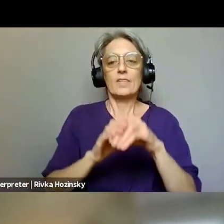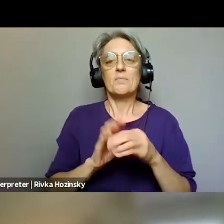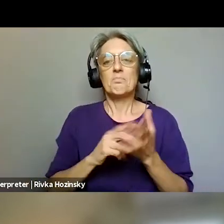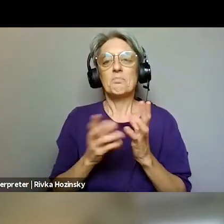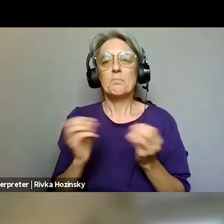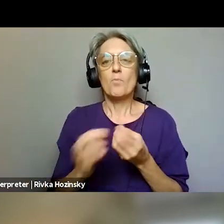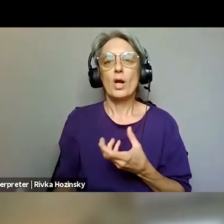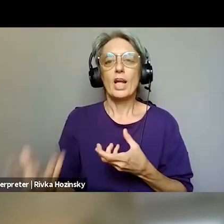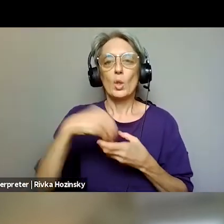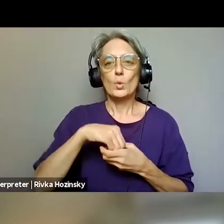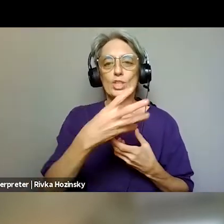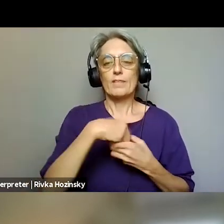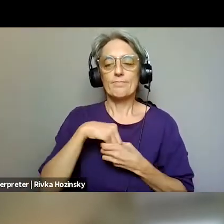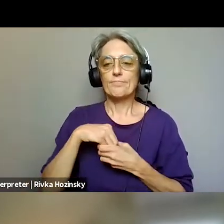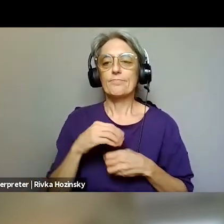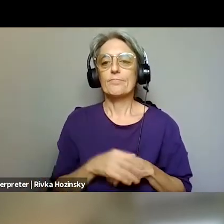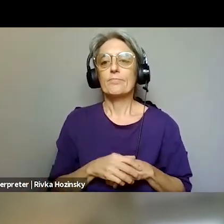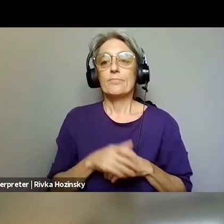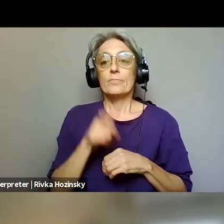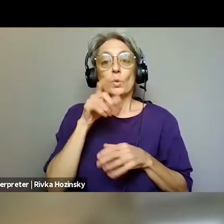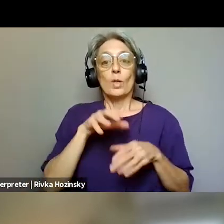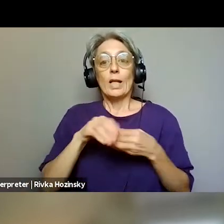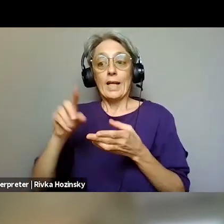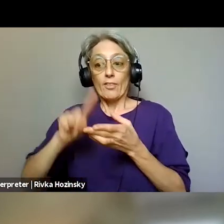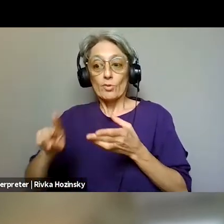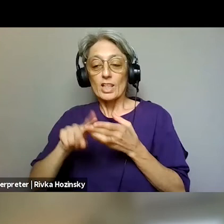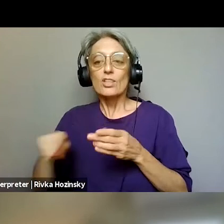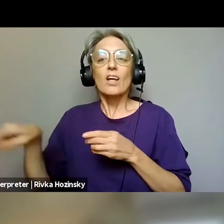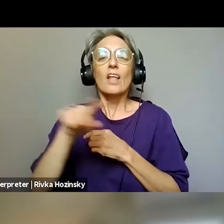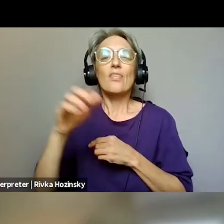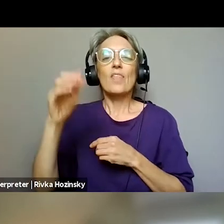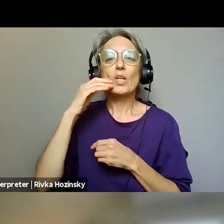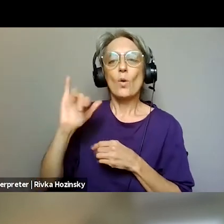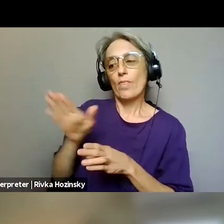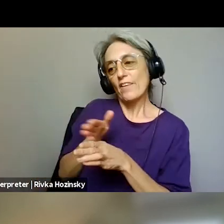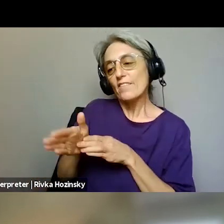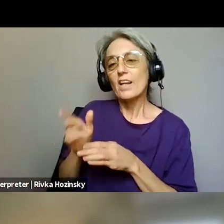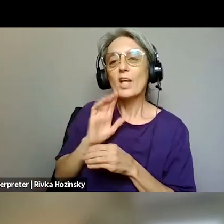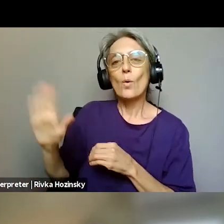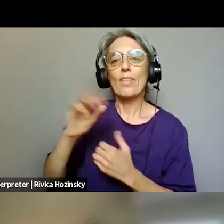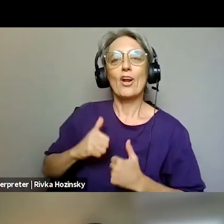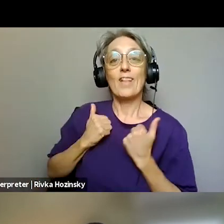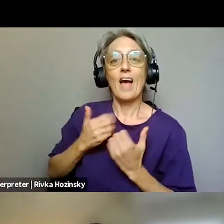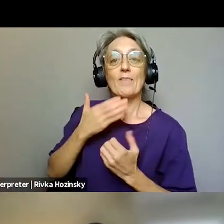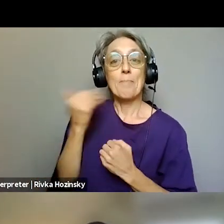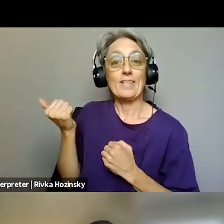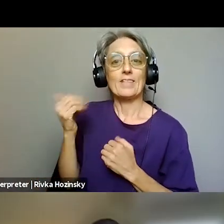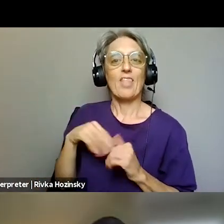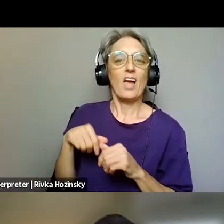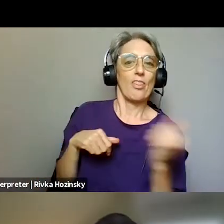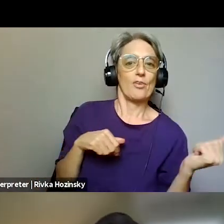those that know the field and their lives the best and then the last thing I had,